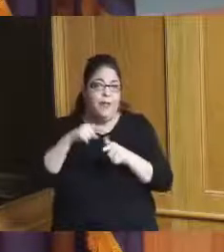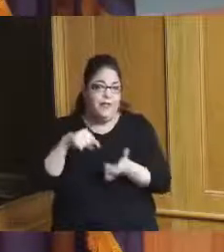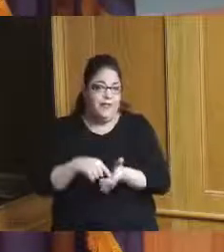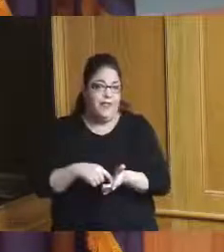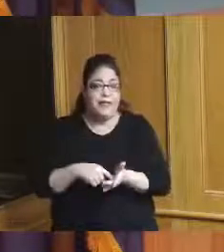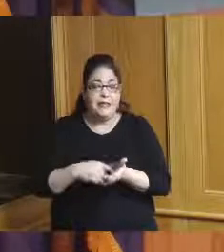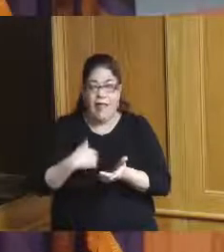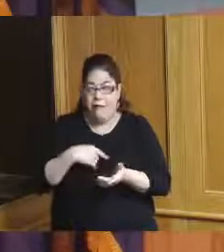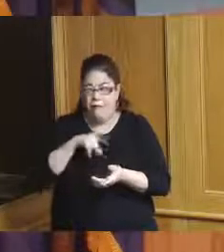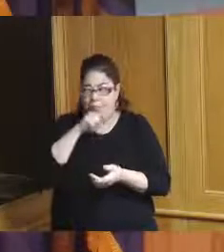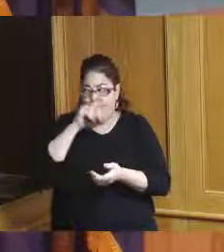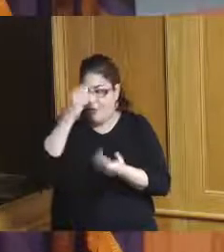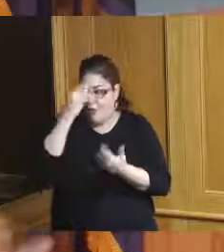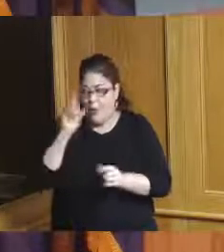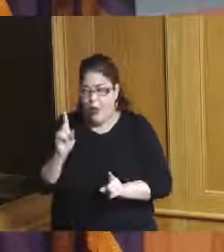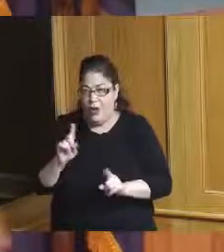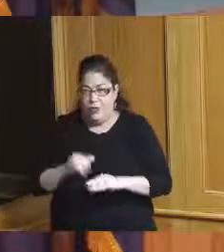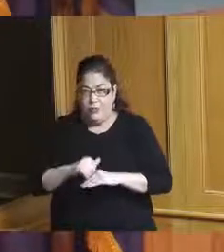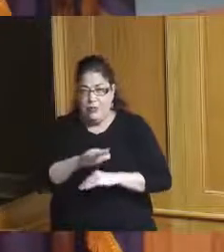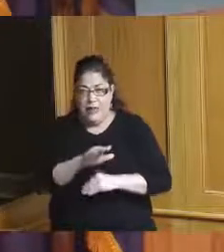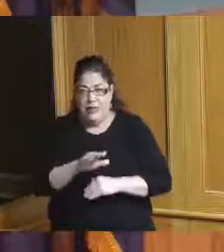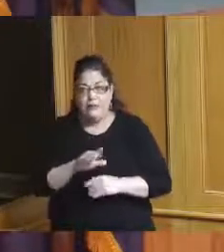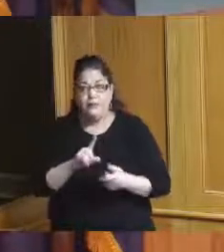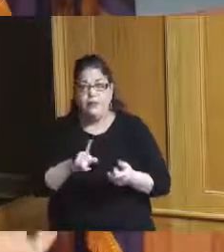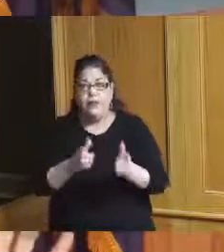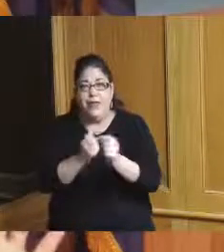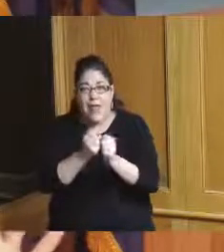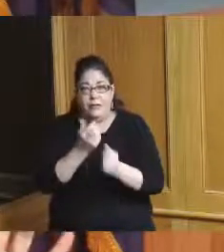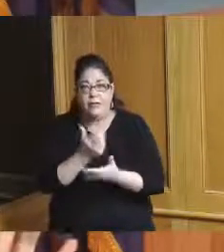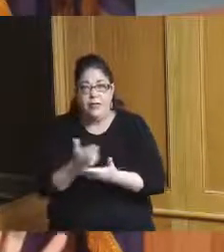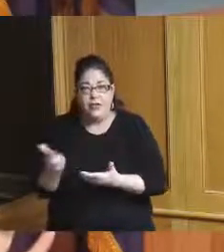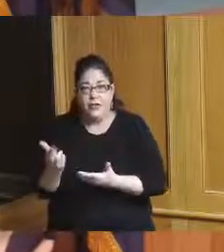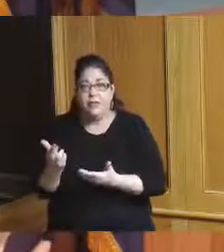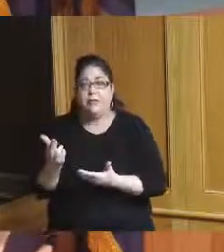but I think with what we're doing with seniors it kind of pops it out even though we're doing a lot